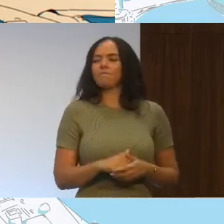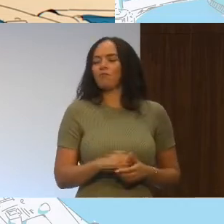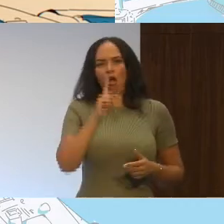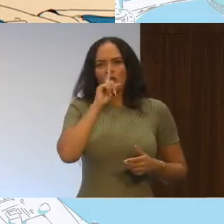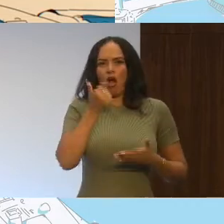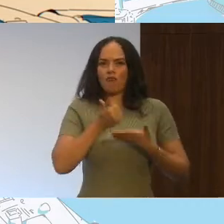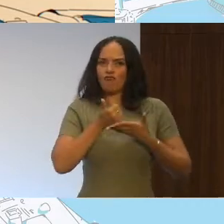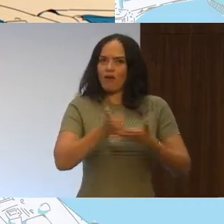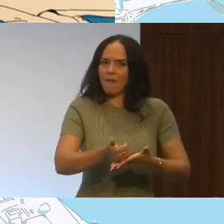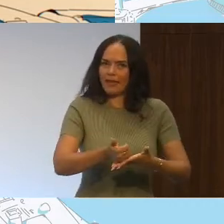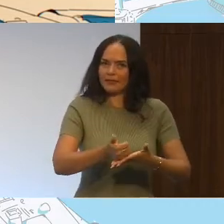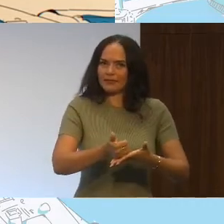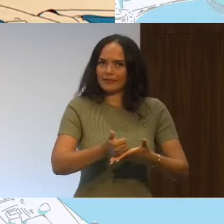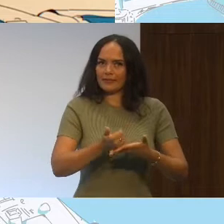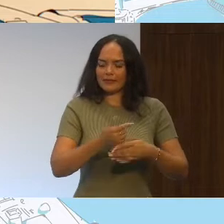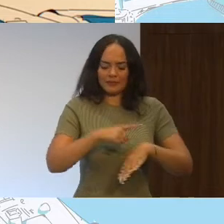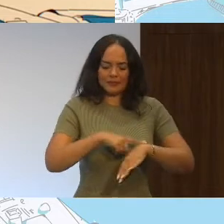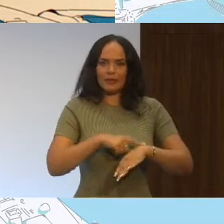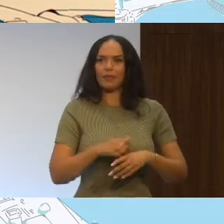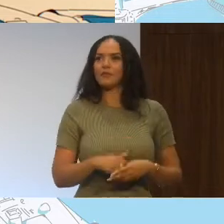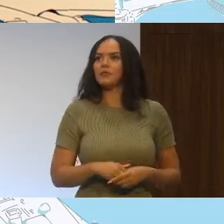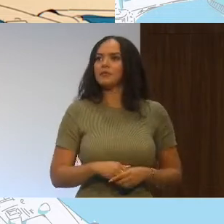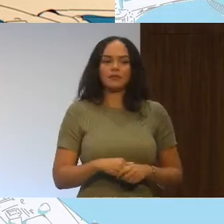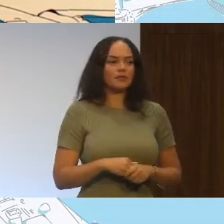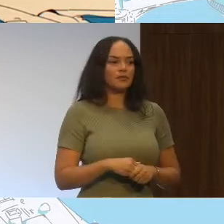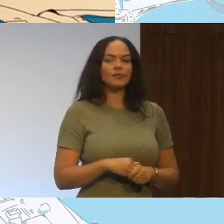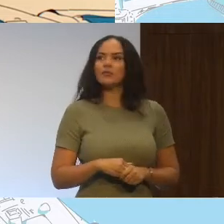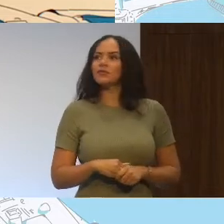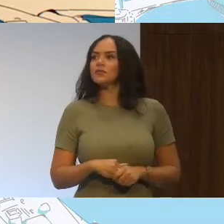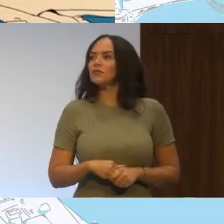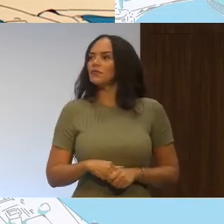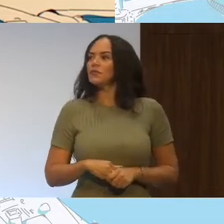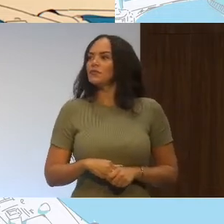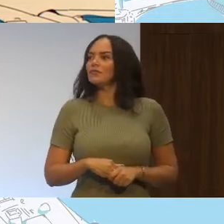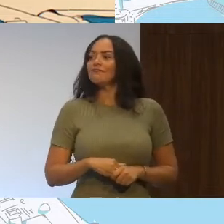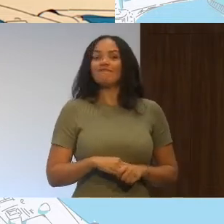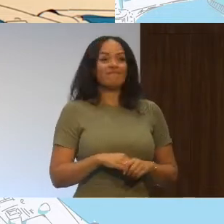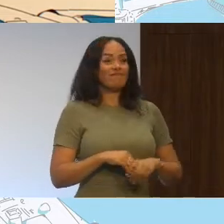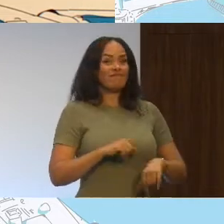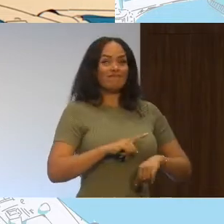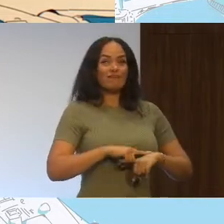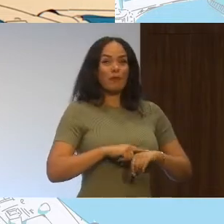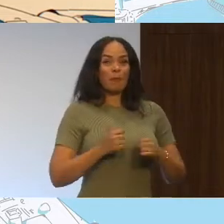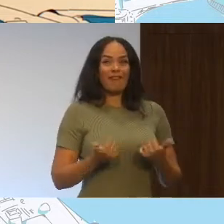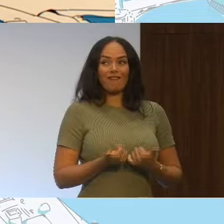How are we doing on time? Okay, I'm afraid we're out of time. In terms of other other questions for now.